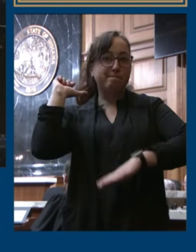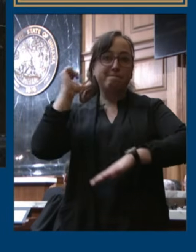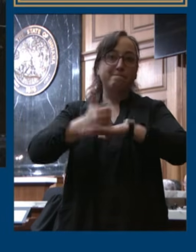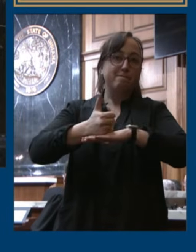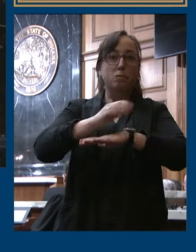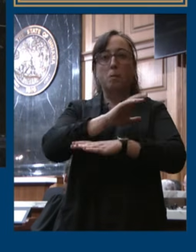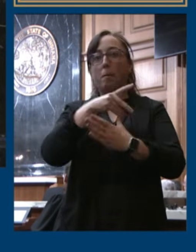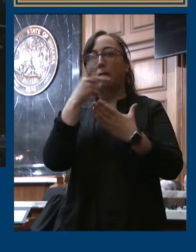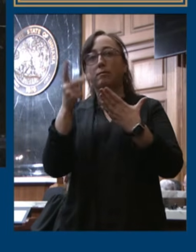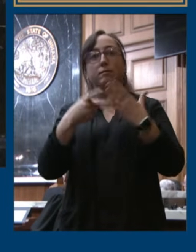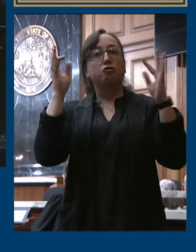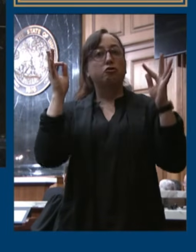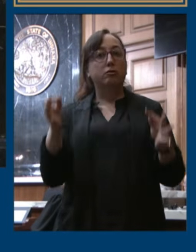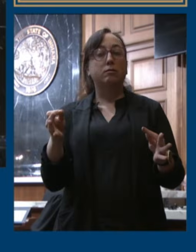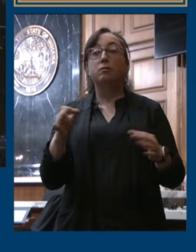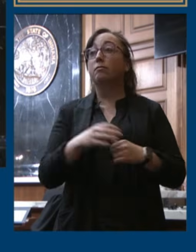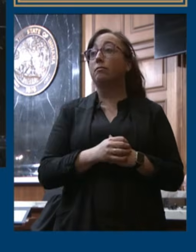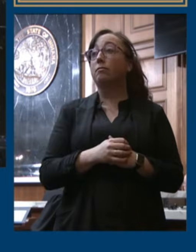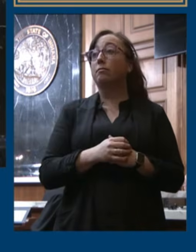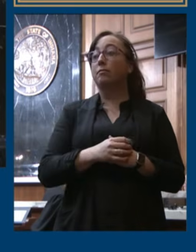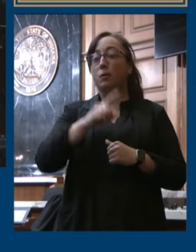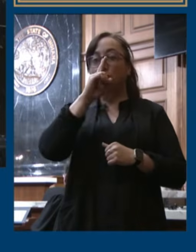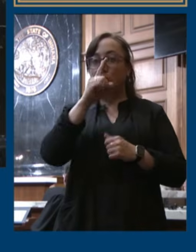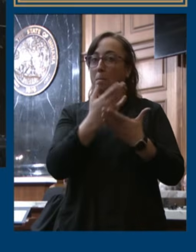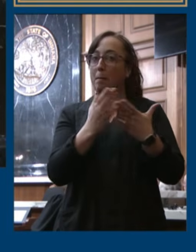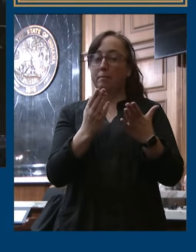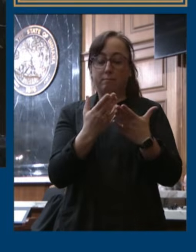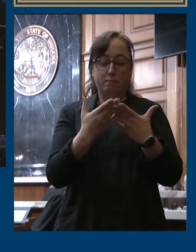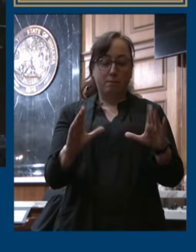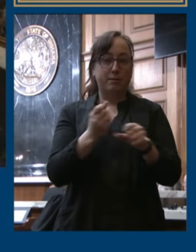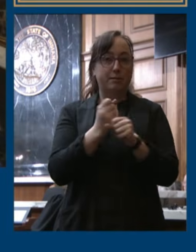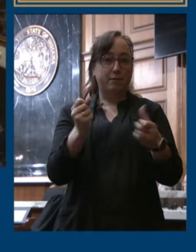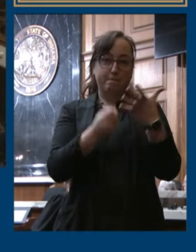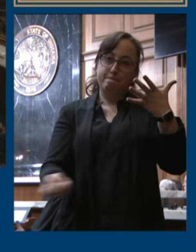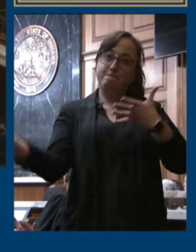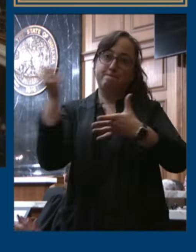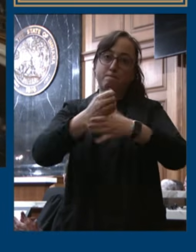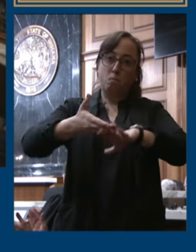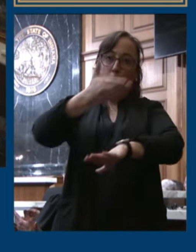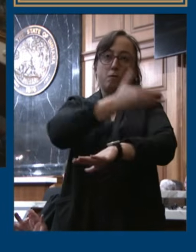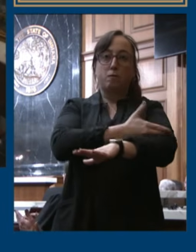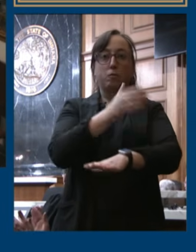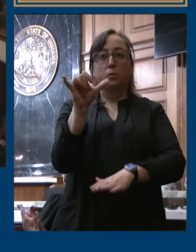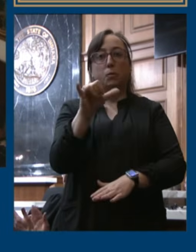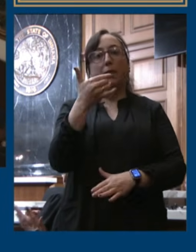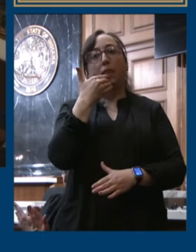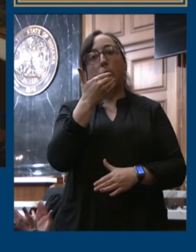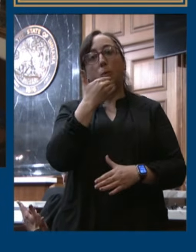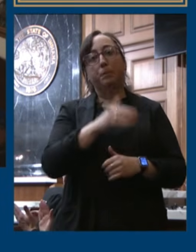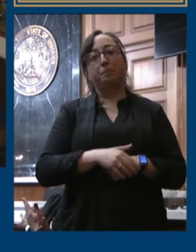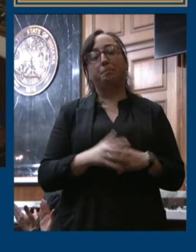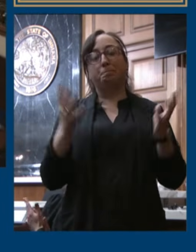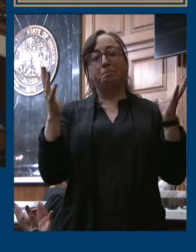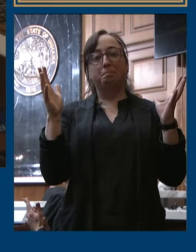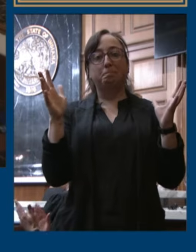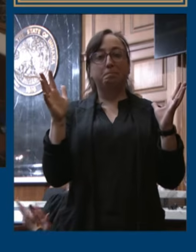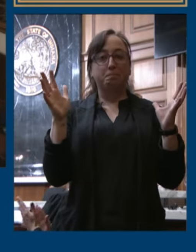DECISIONS AND ENHANCE PUBLIC SAFETY. THANK YOU.